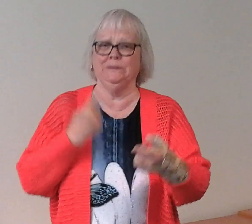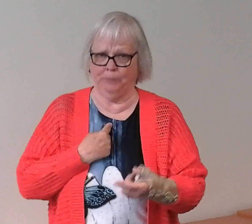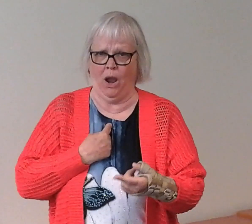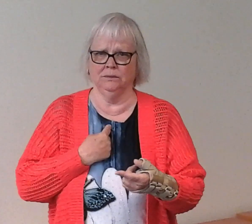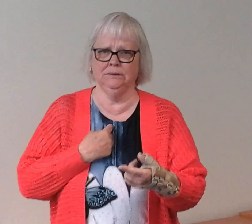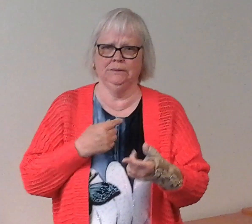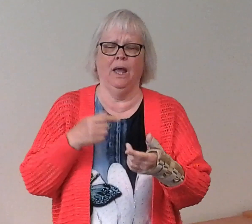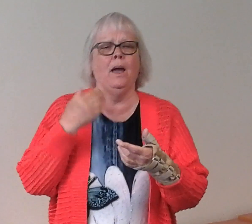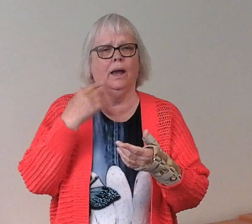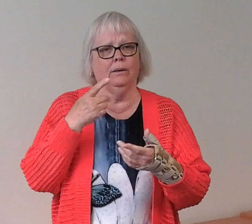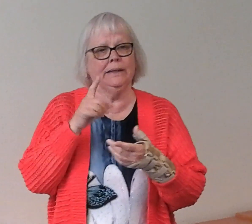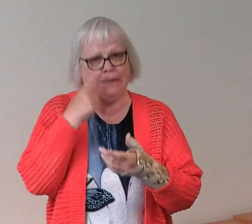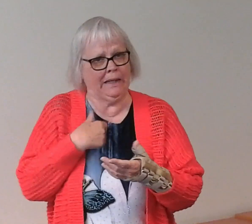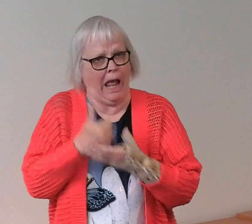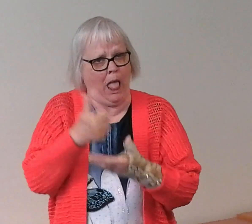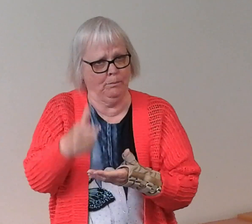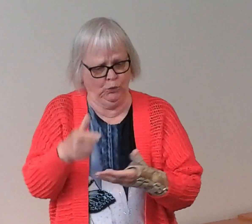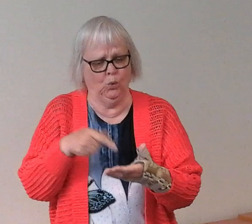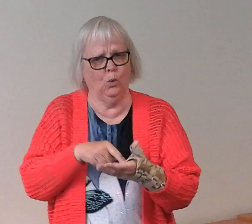need to get response. When we send the text message to you we need a response